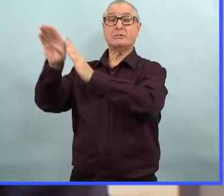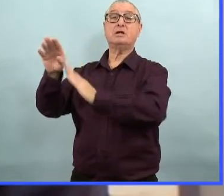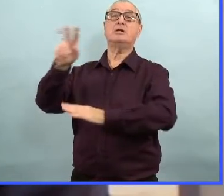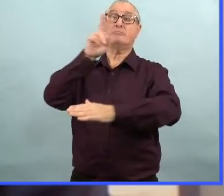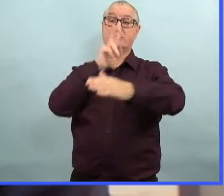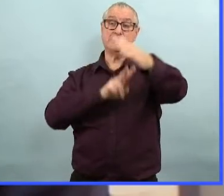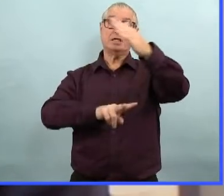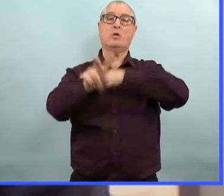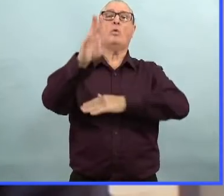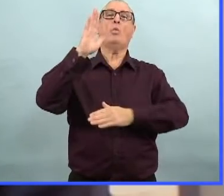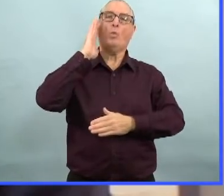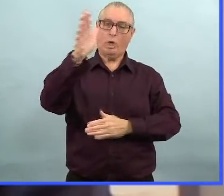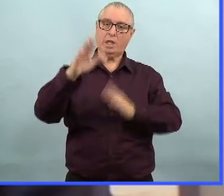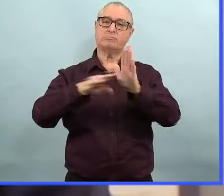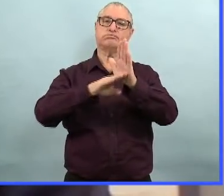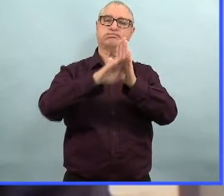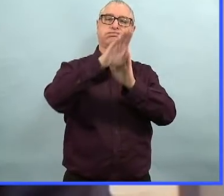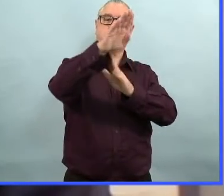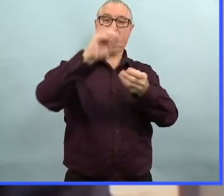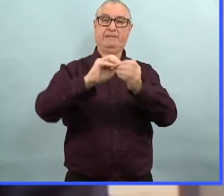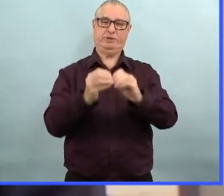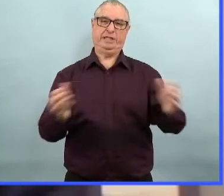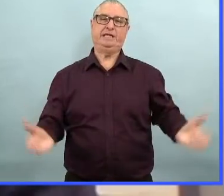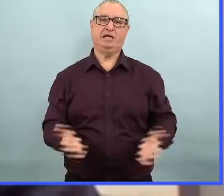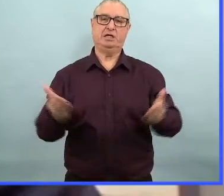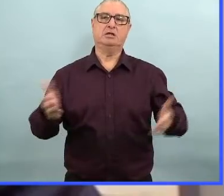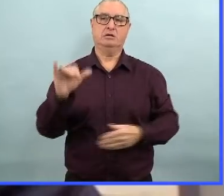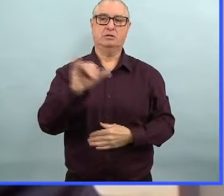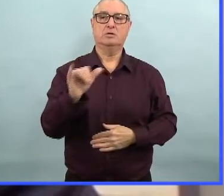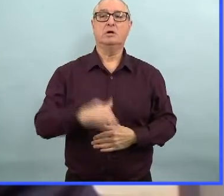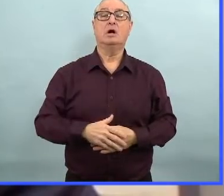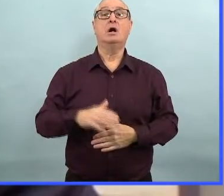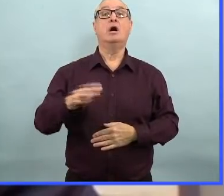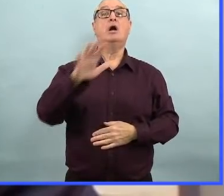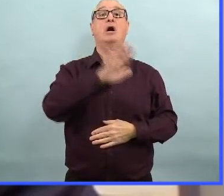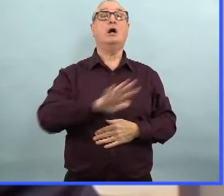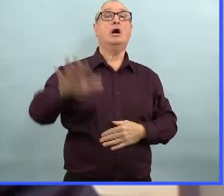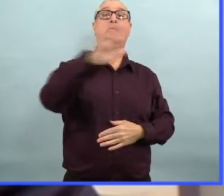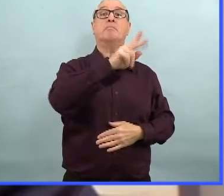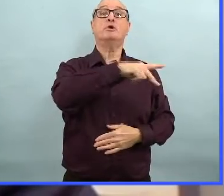amount of contacts we have quite significantly in order to protect the health health care system